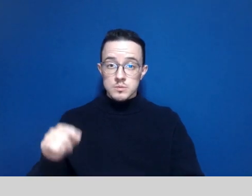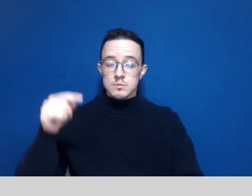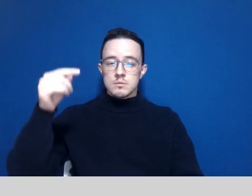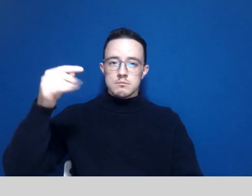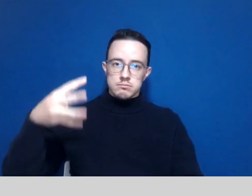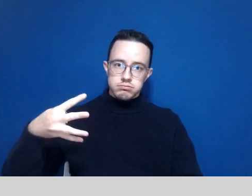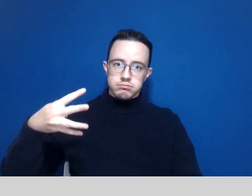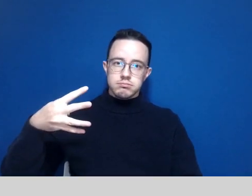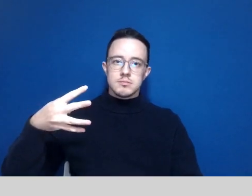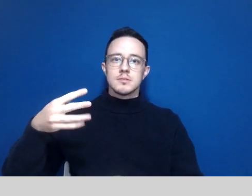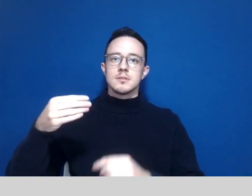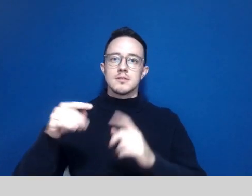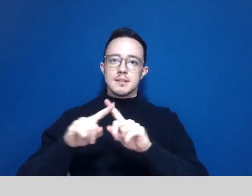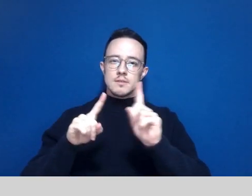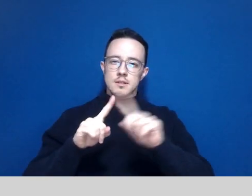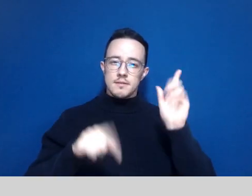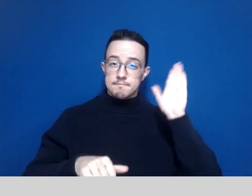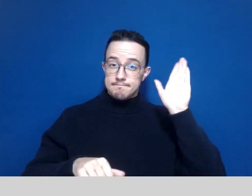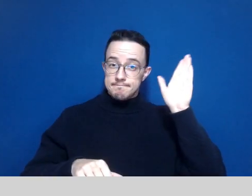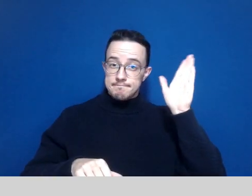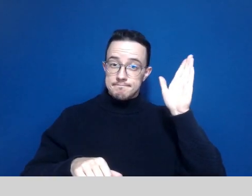for all of these talks currently.